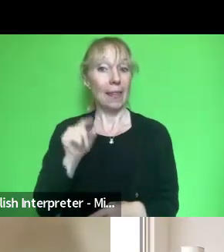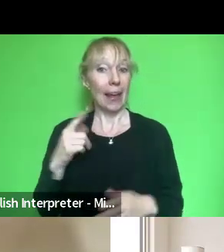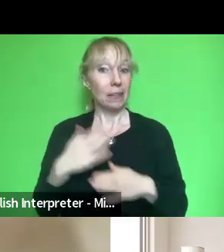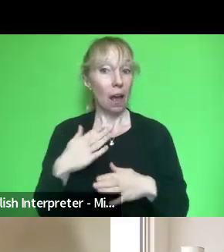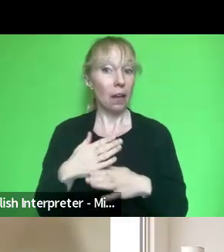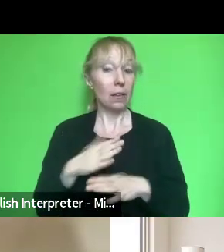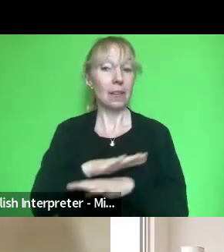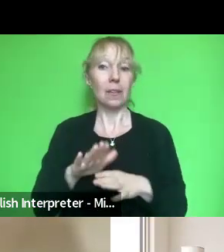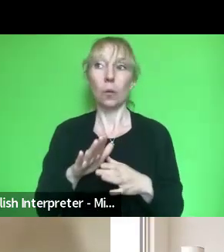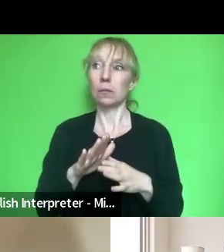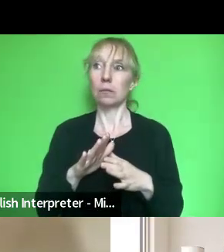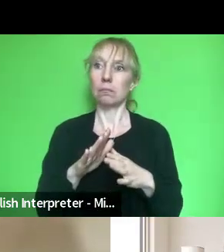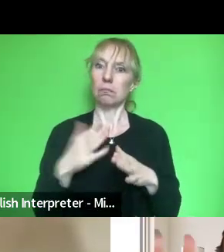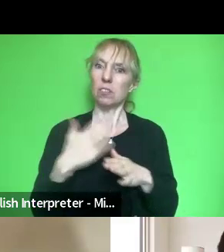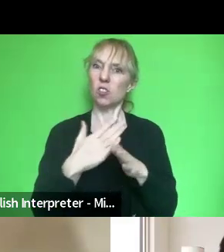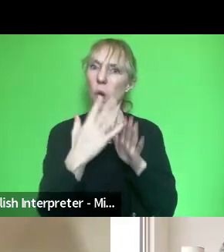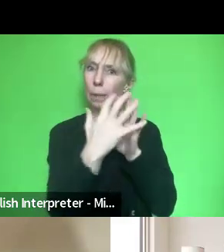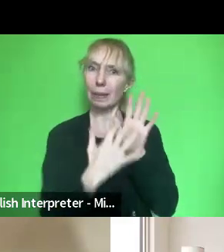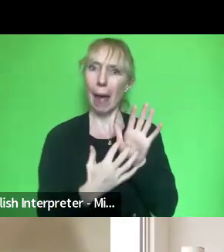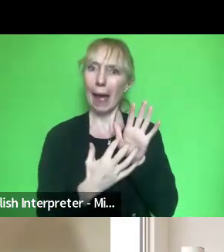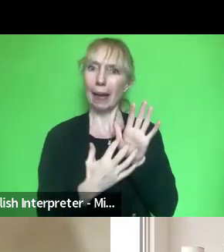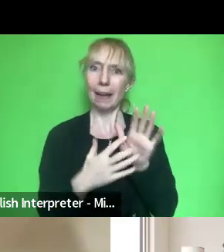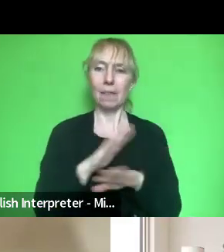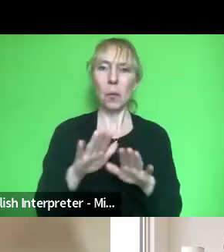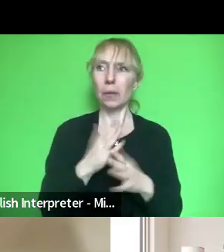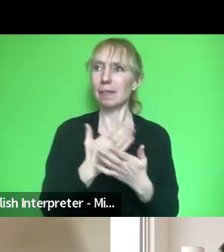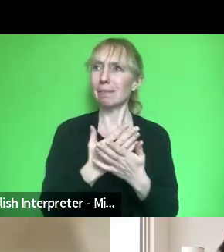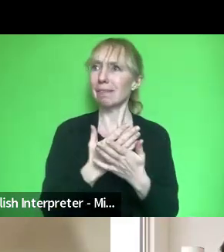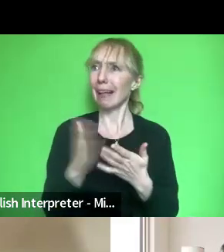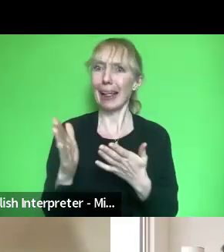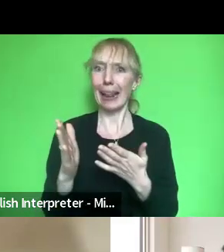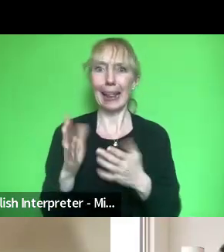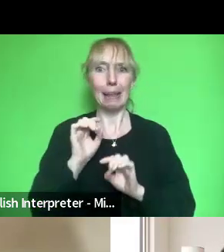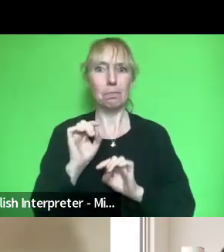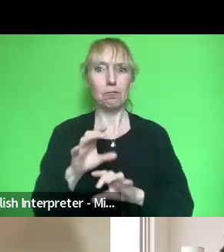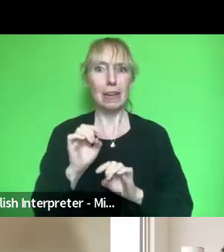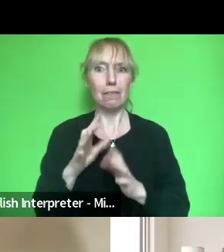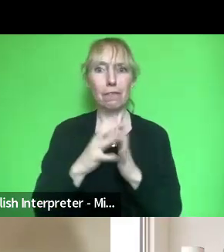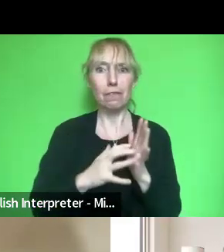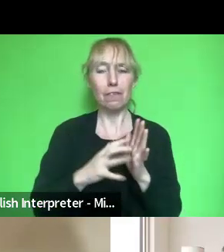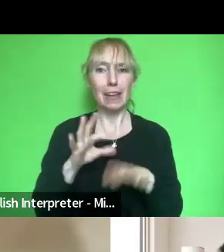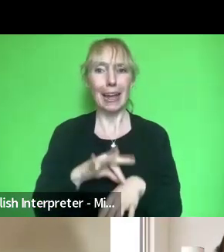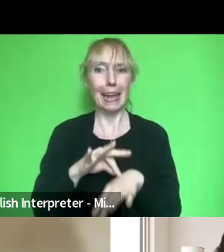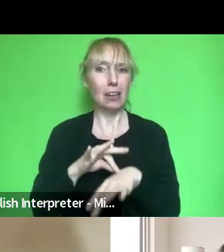wasn't in a job spec, wasn't in a clearly briefed internship. Also, like exactly as Alice said, joining, like,